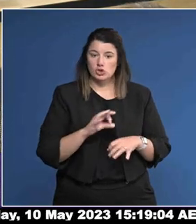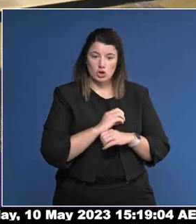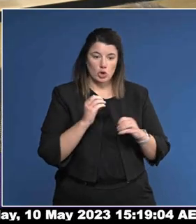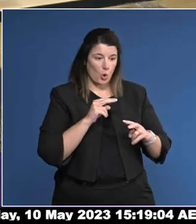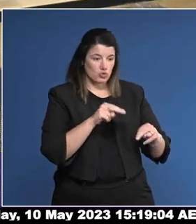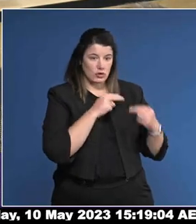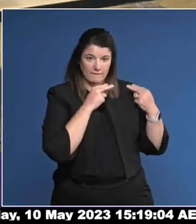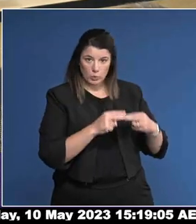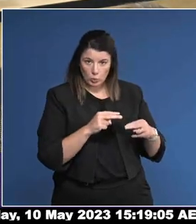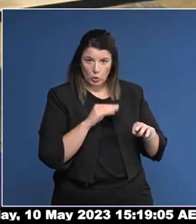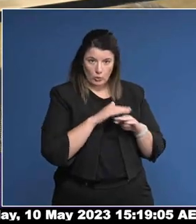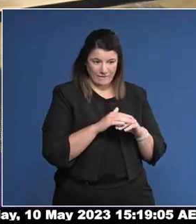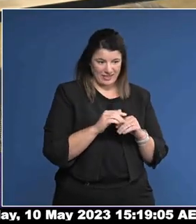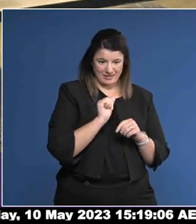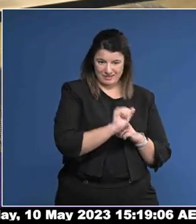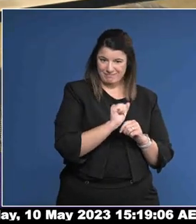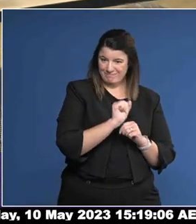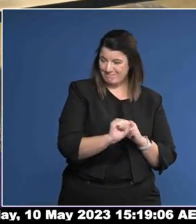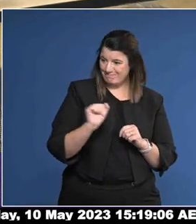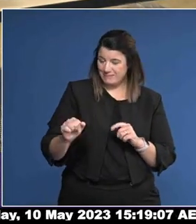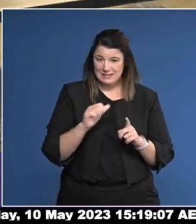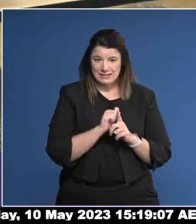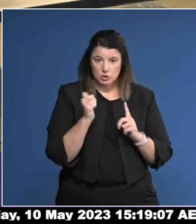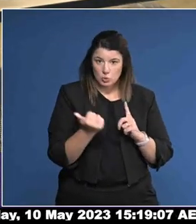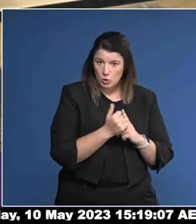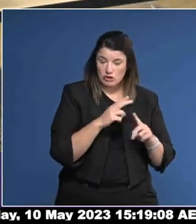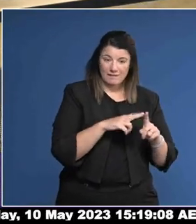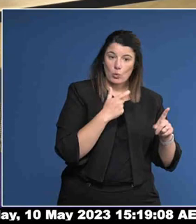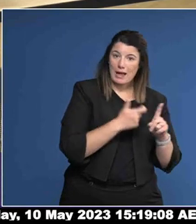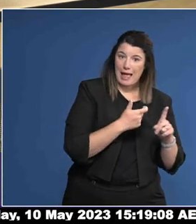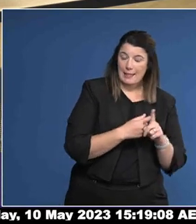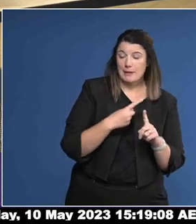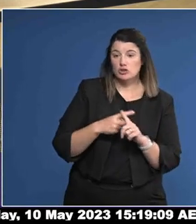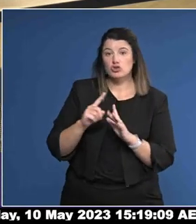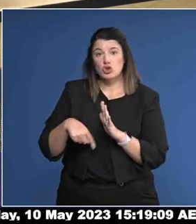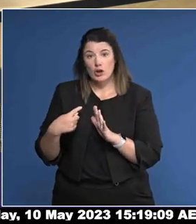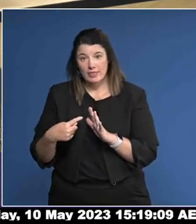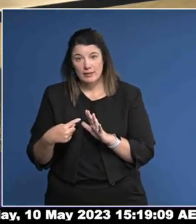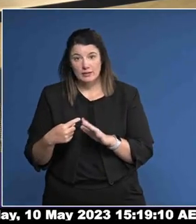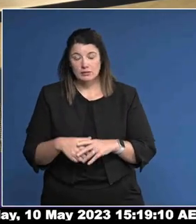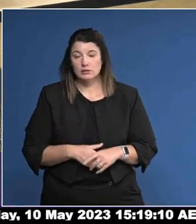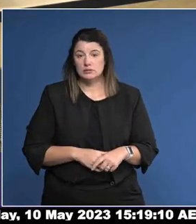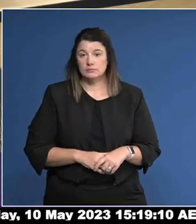individual circumstances of Kaleb and Jonathon, is that not a matter that - I